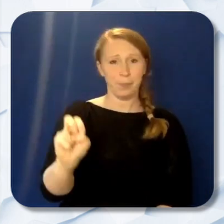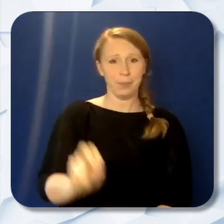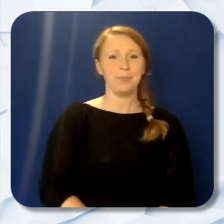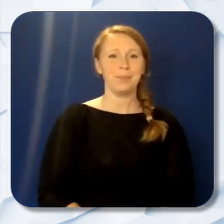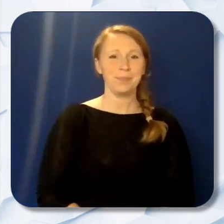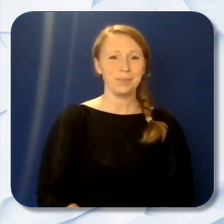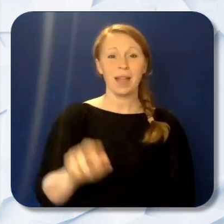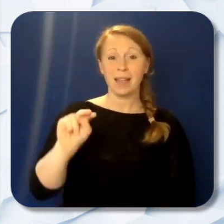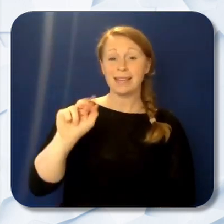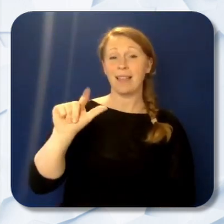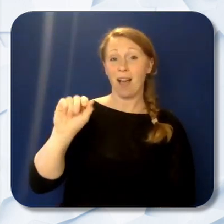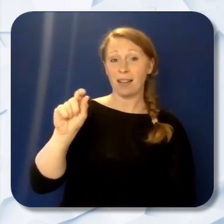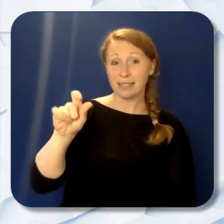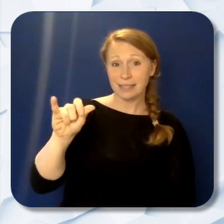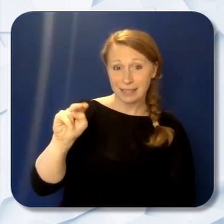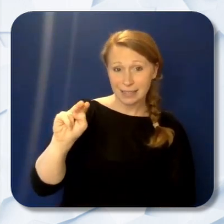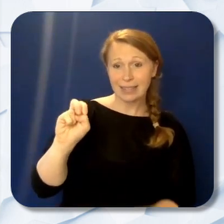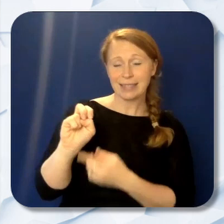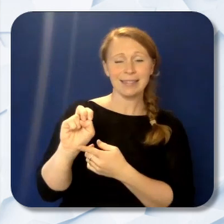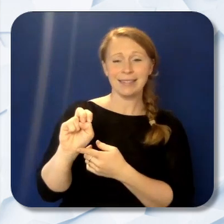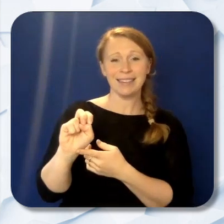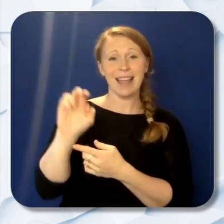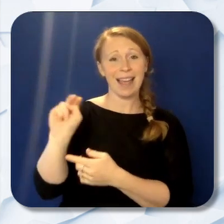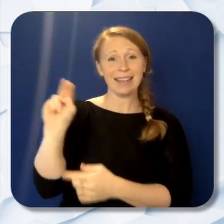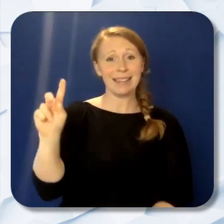walks and distribution project or NDP website. And so, this is where you will